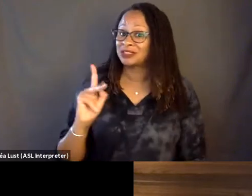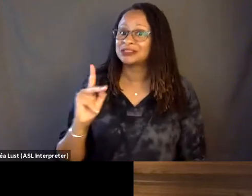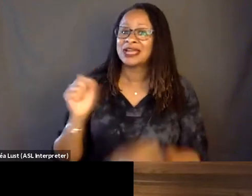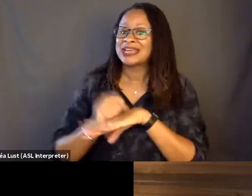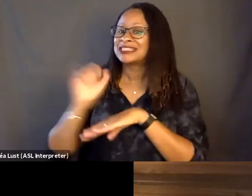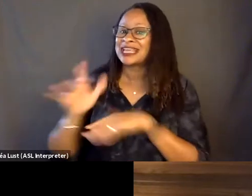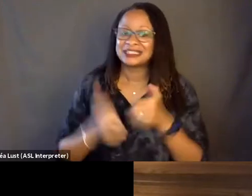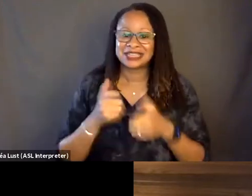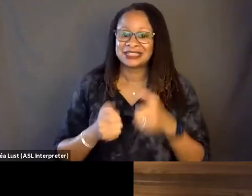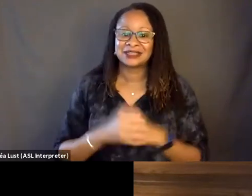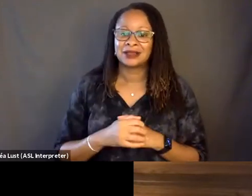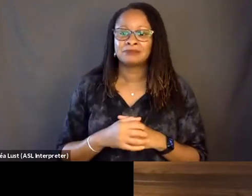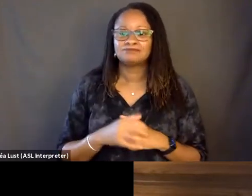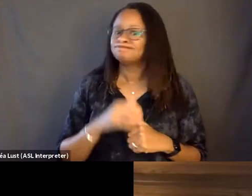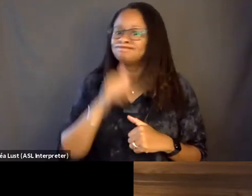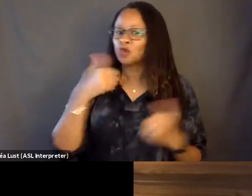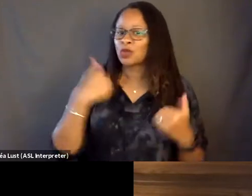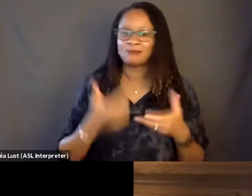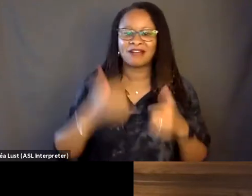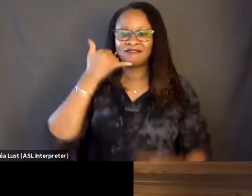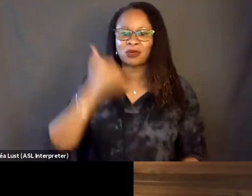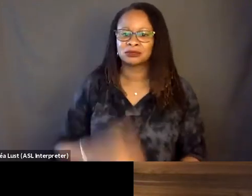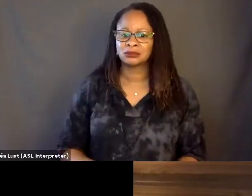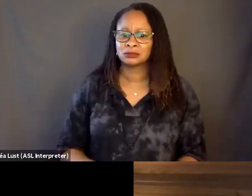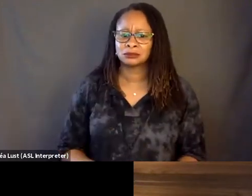And he goes, I don't have my phones. And they go, where are phones?